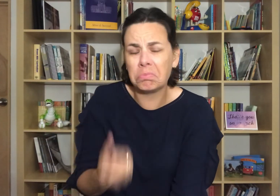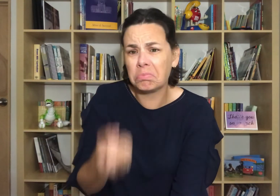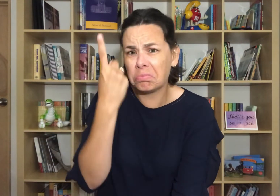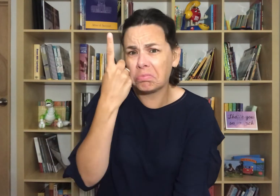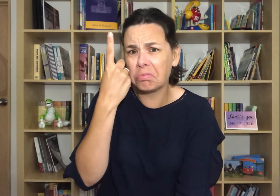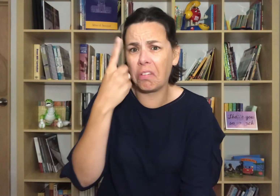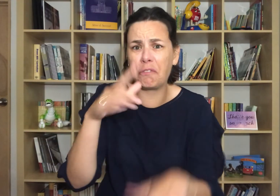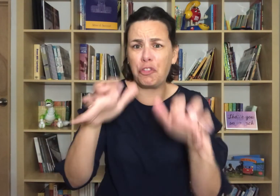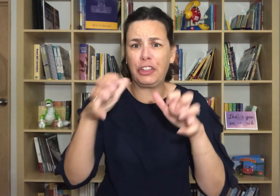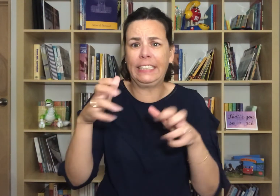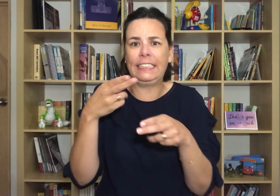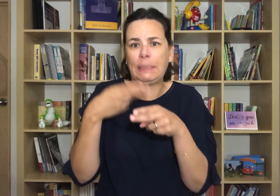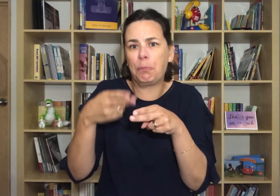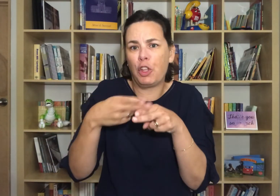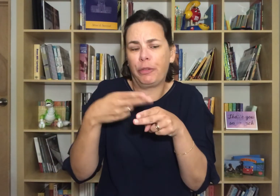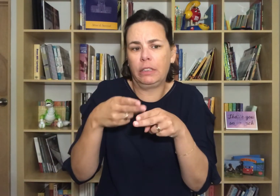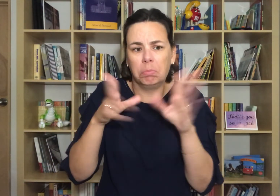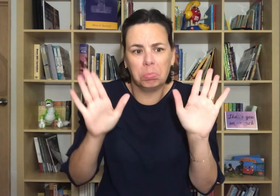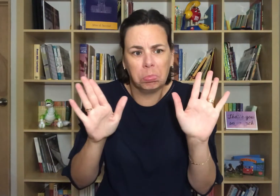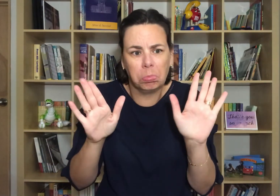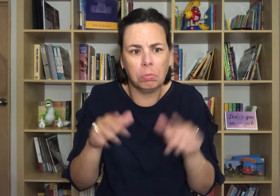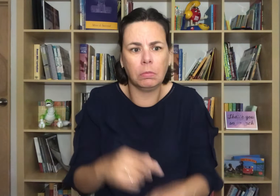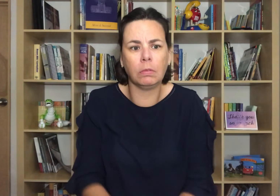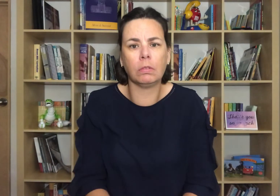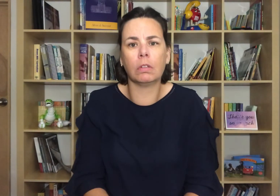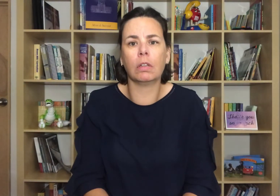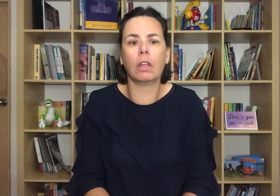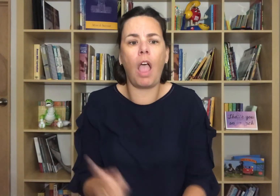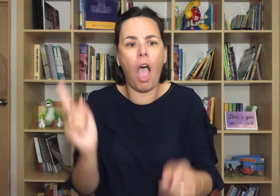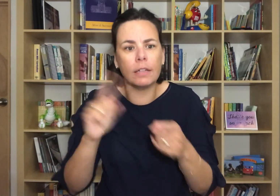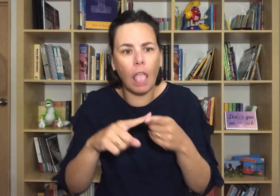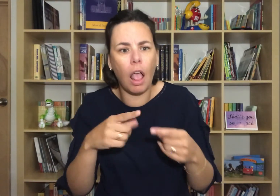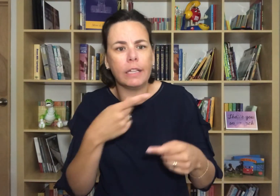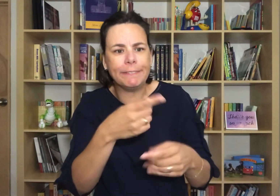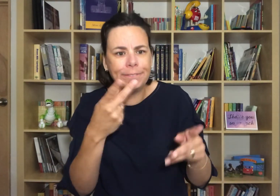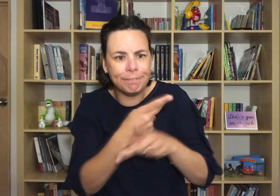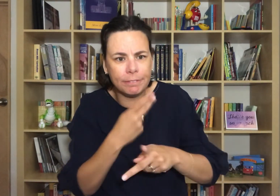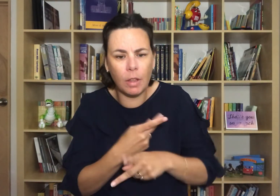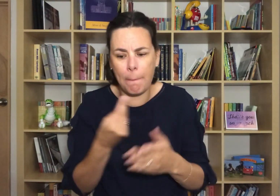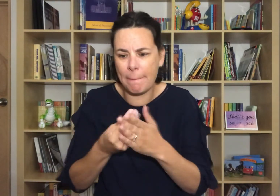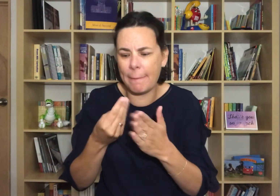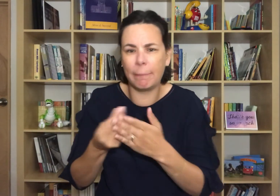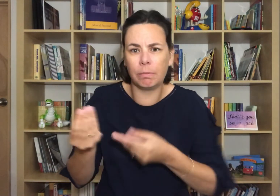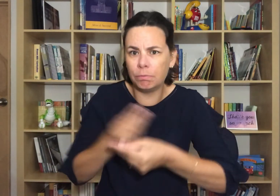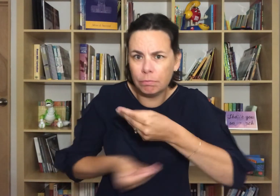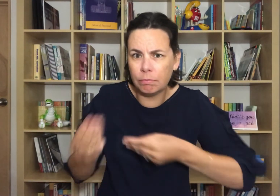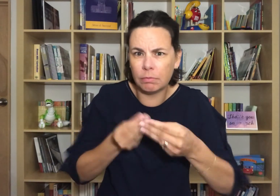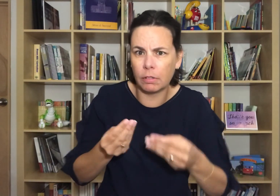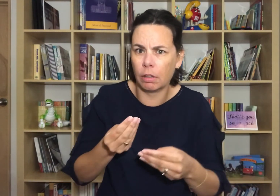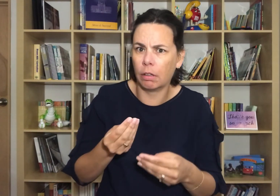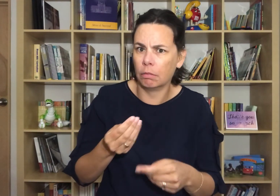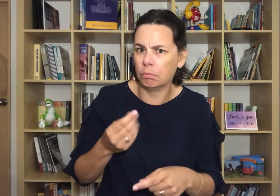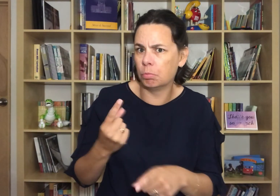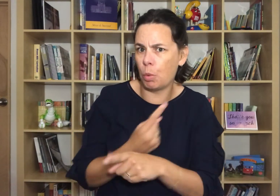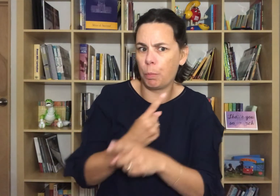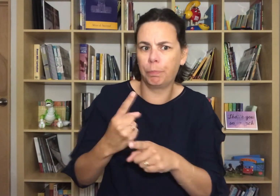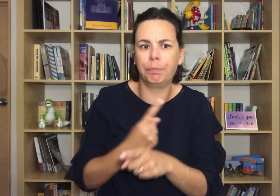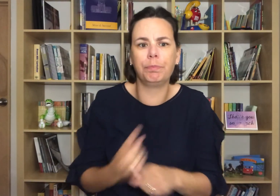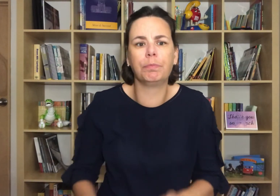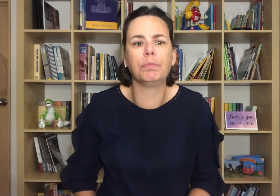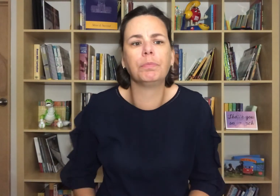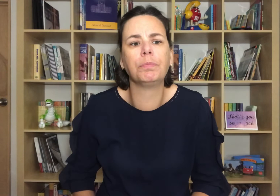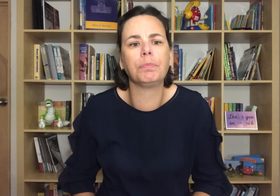I understand the freeze is temporary until redundancies and waste are found.